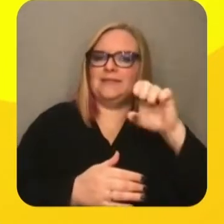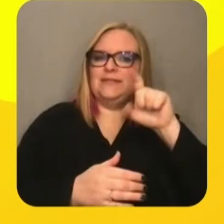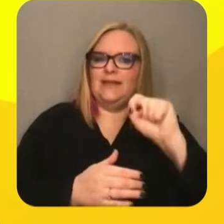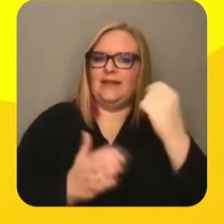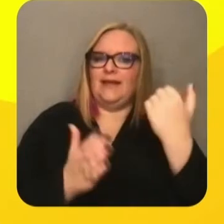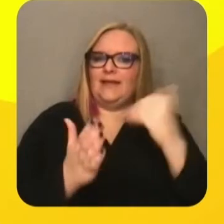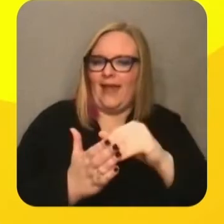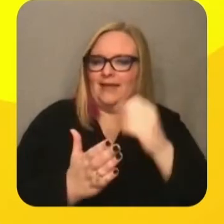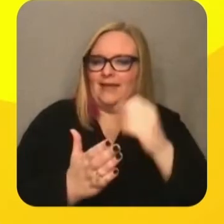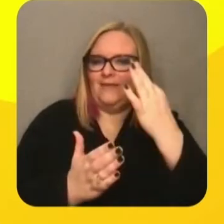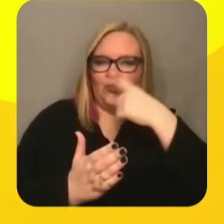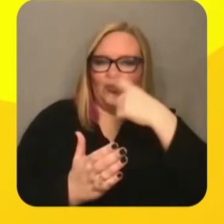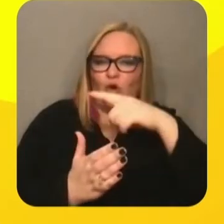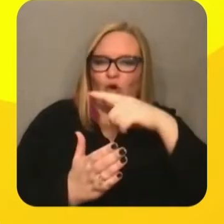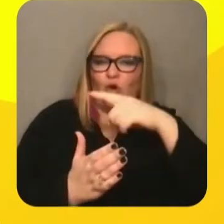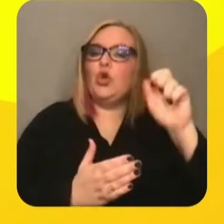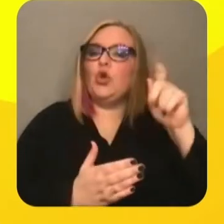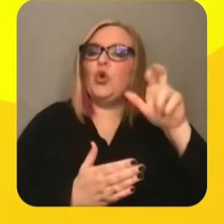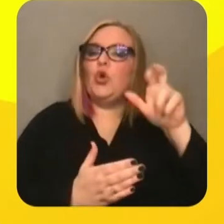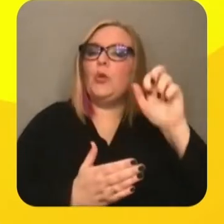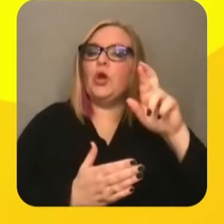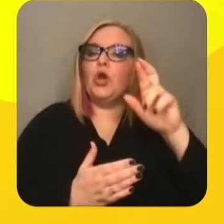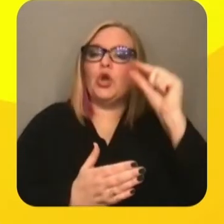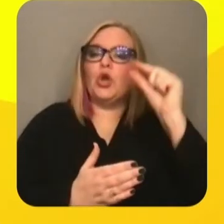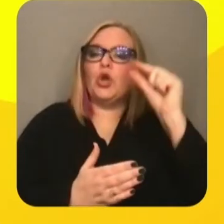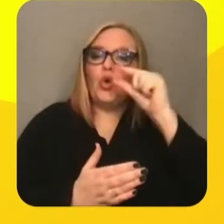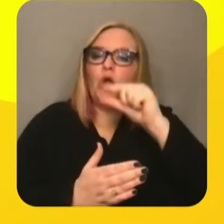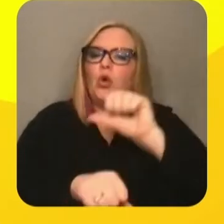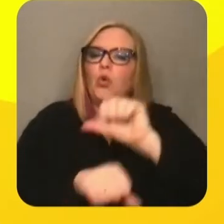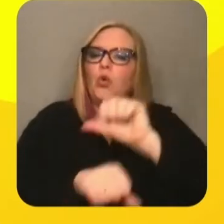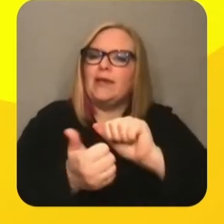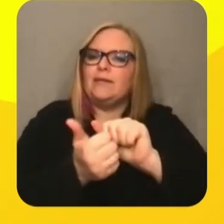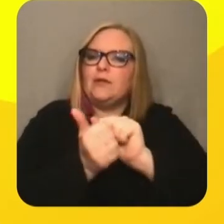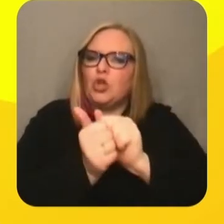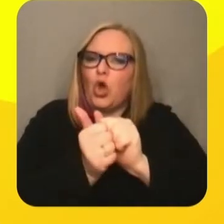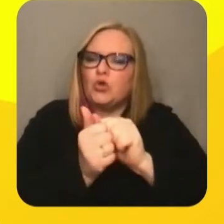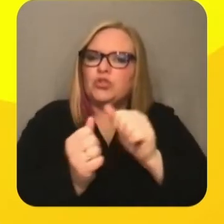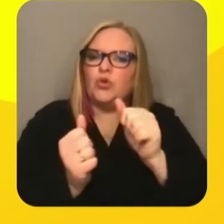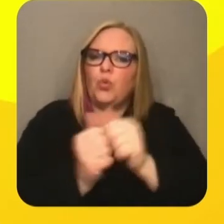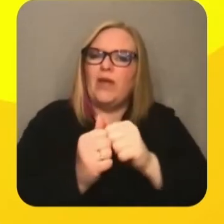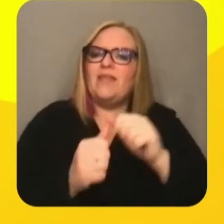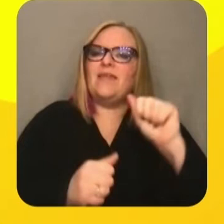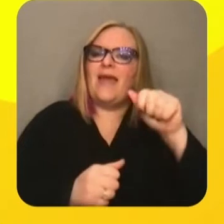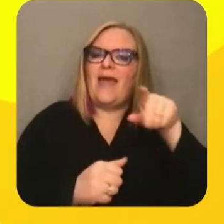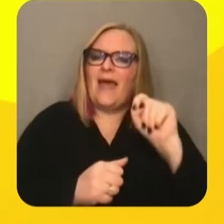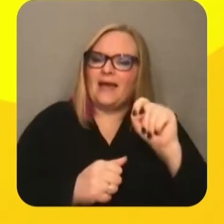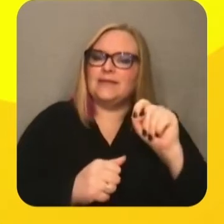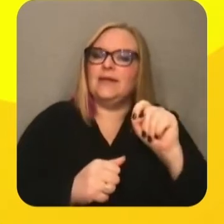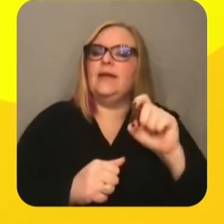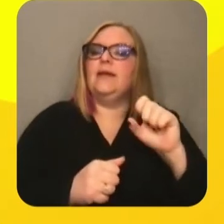Uber and Google have been working closely with the Action to Catalyze Tech and Snap, the Aspen Institute,